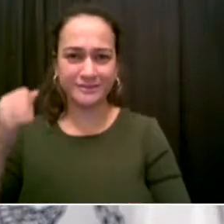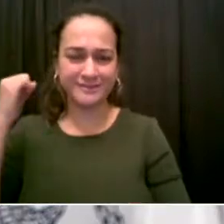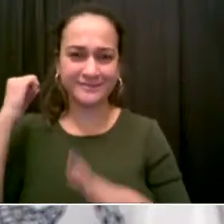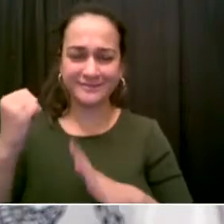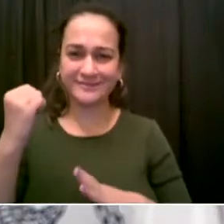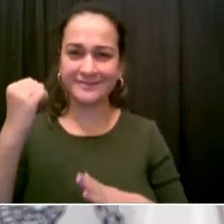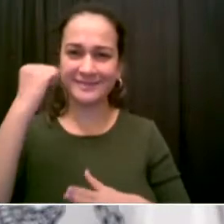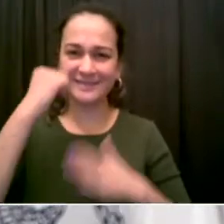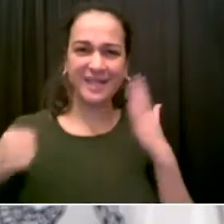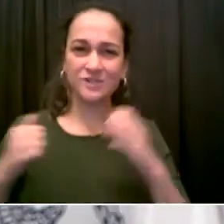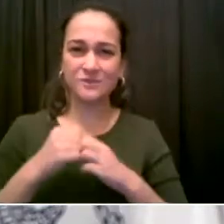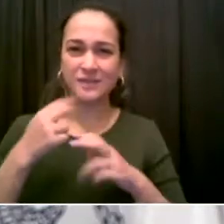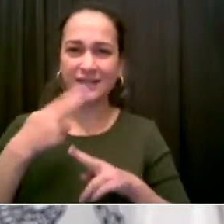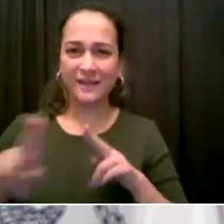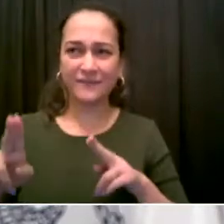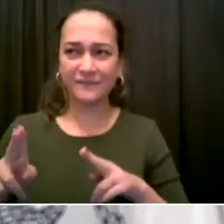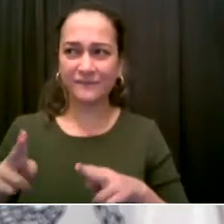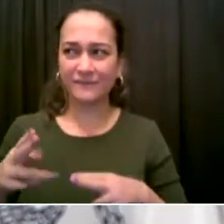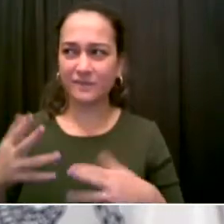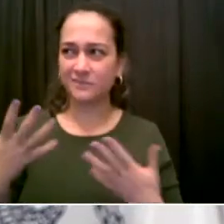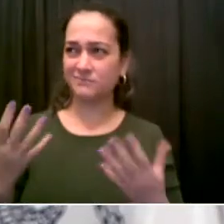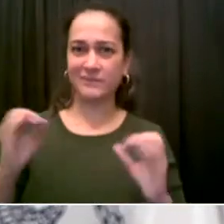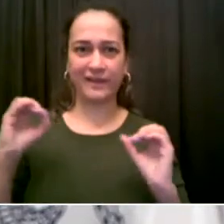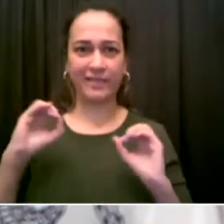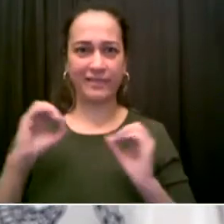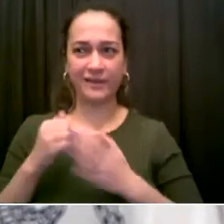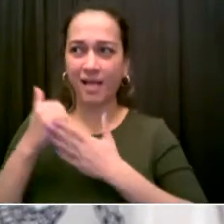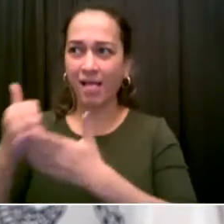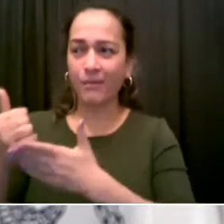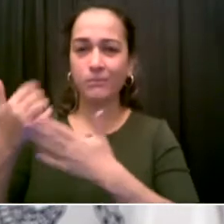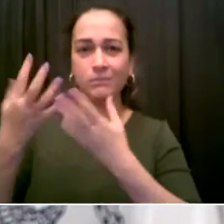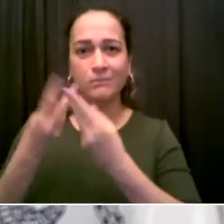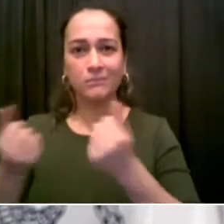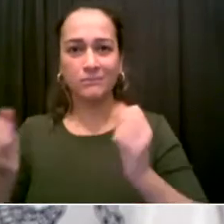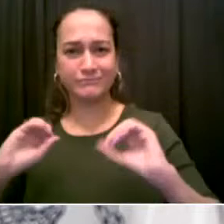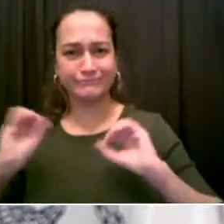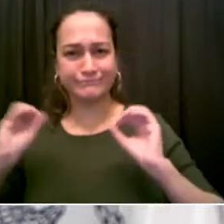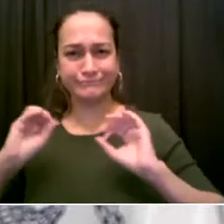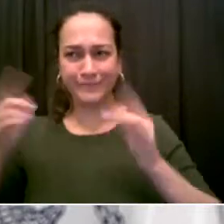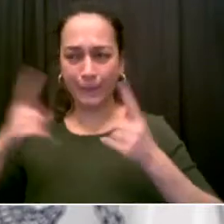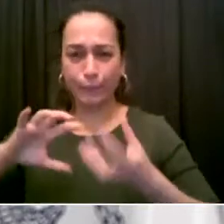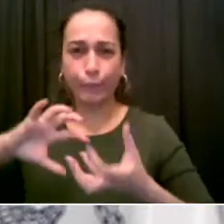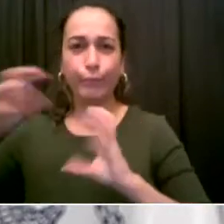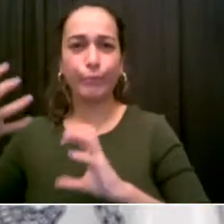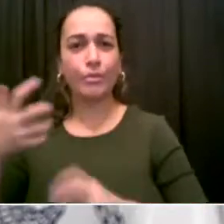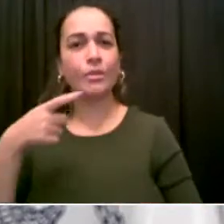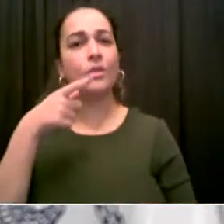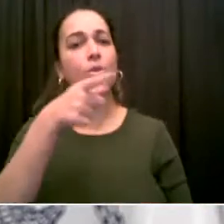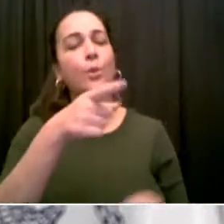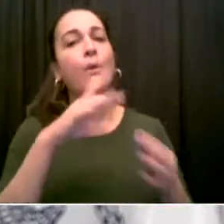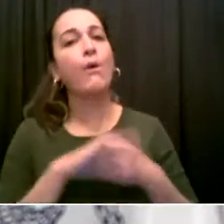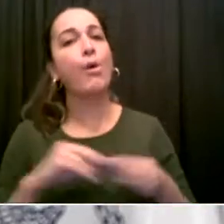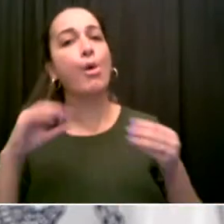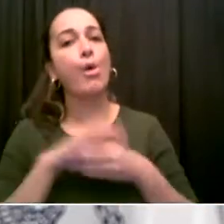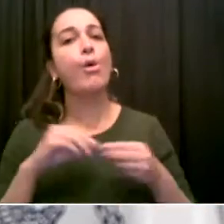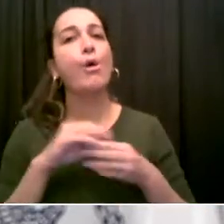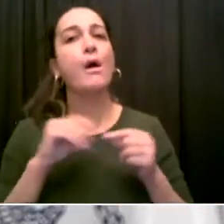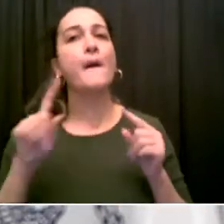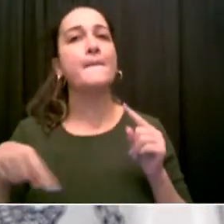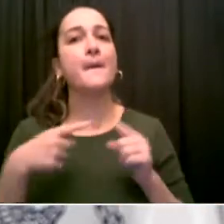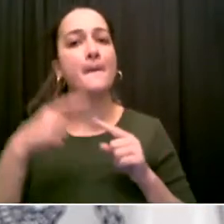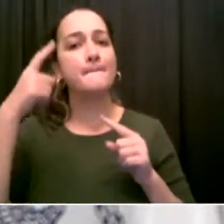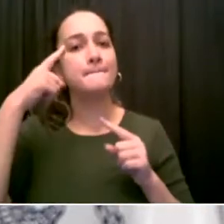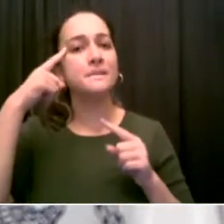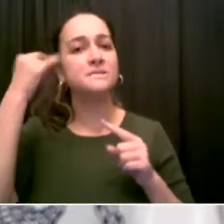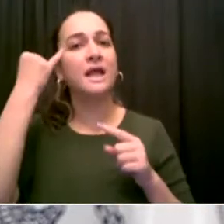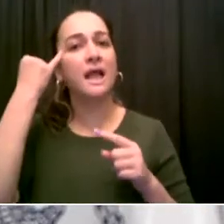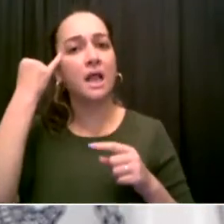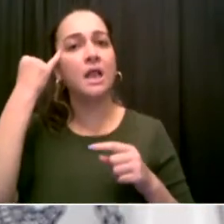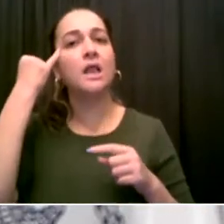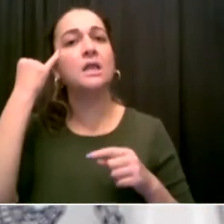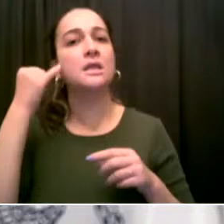PLACE AT THE